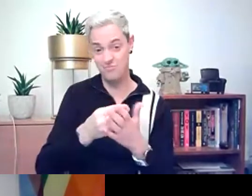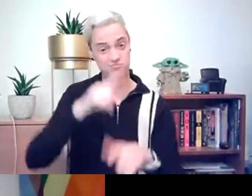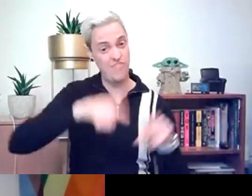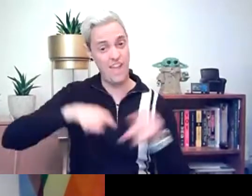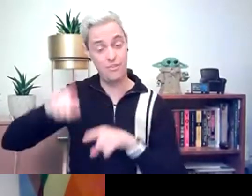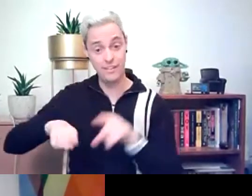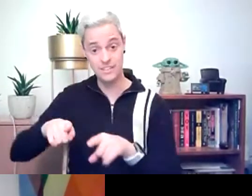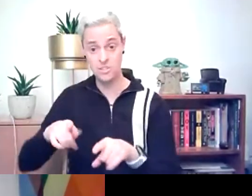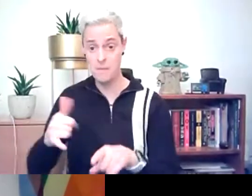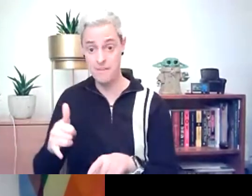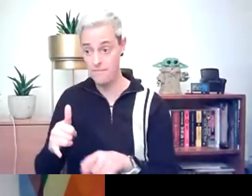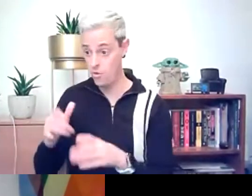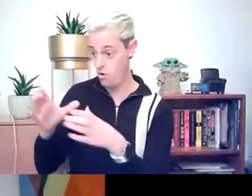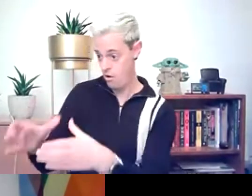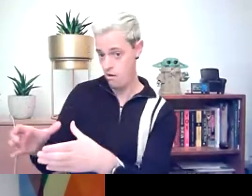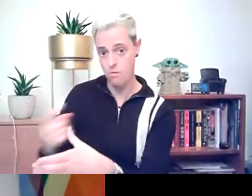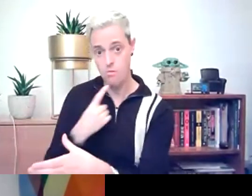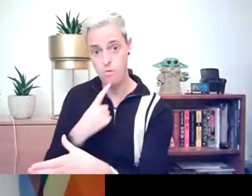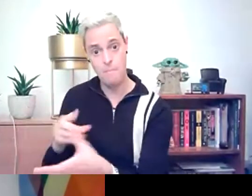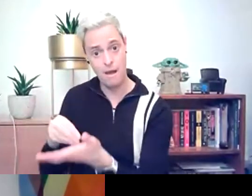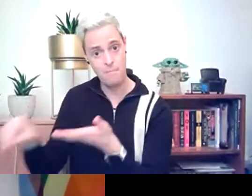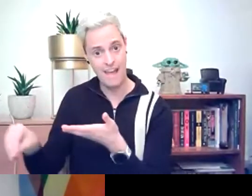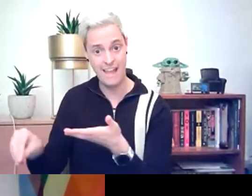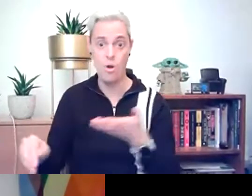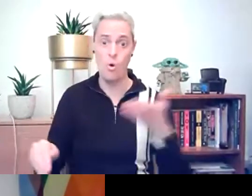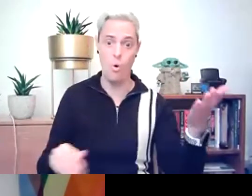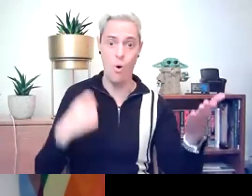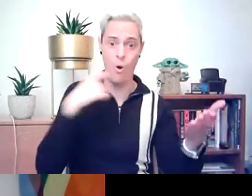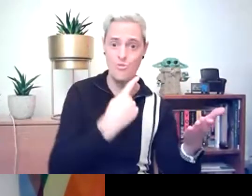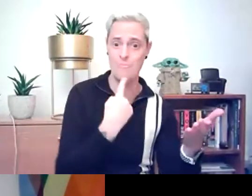a pound, a session, you know for something to be 100, you know, we're really very so